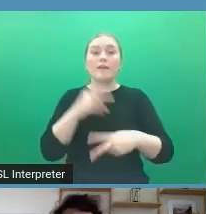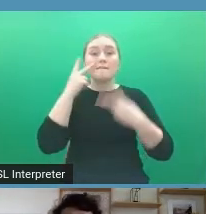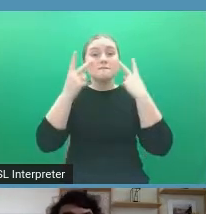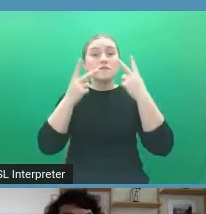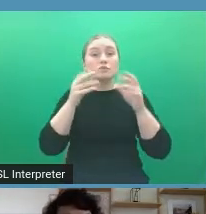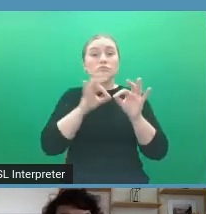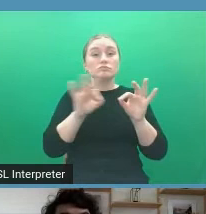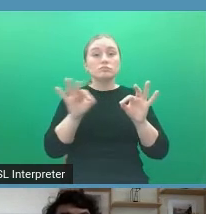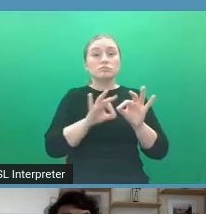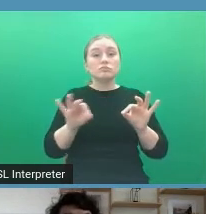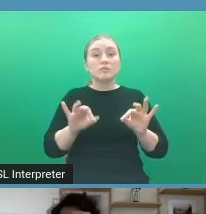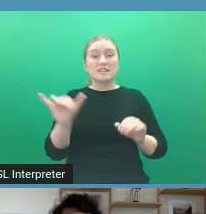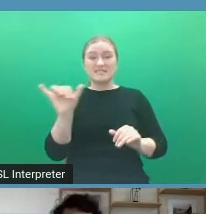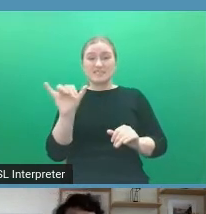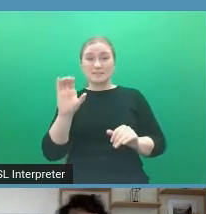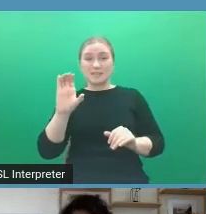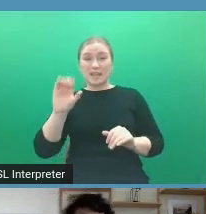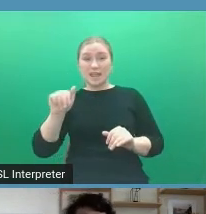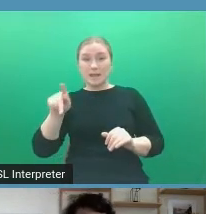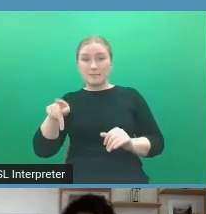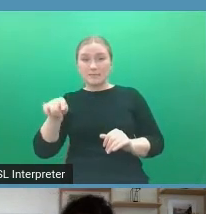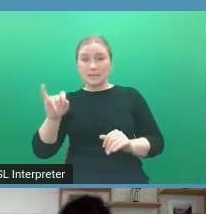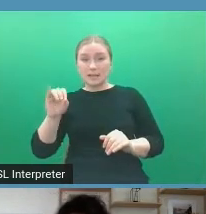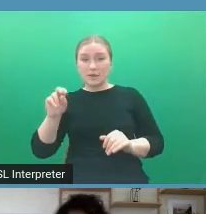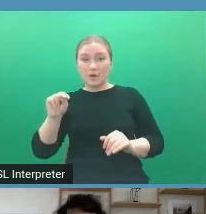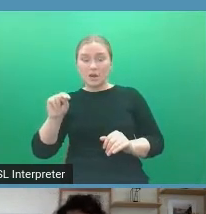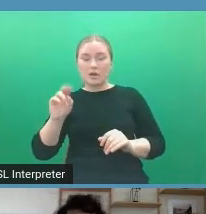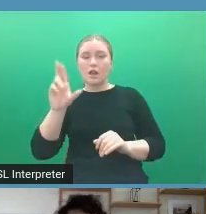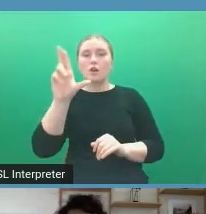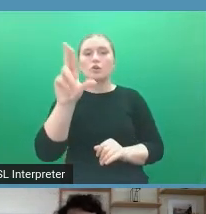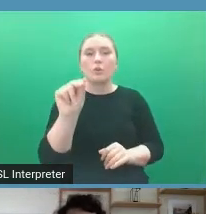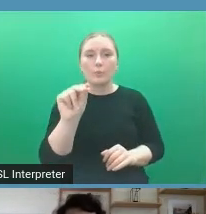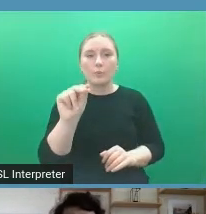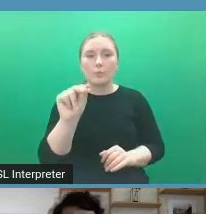a caption. So when you go to a website, and there's a caption underneath a photo, maybe